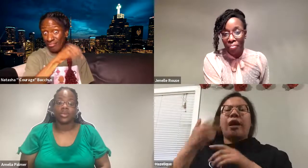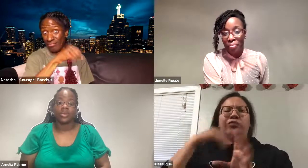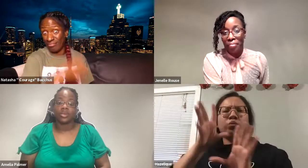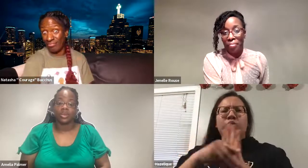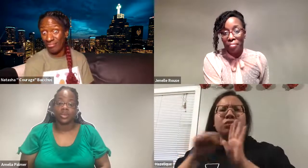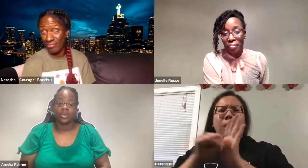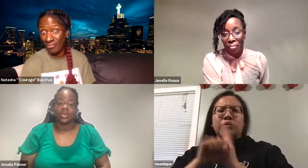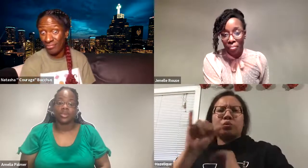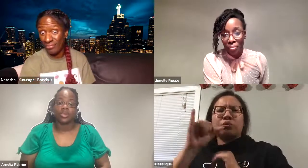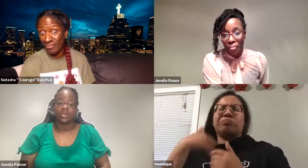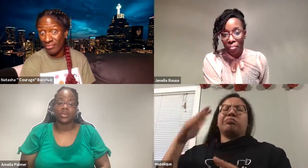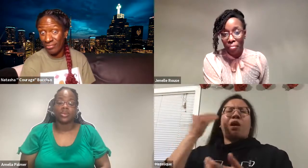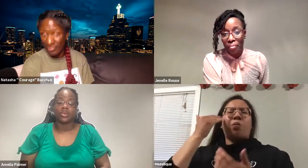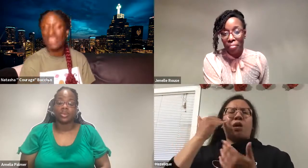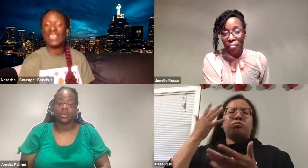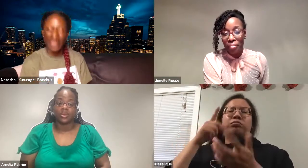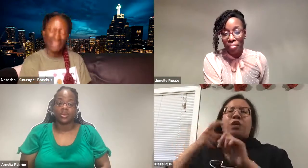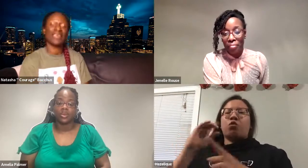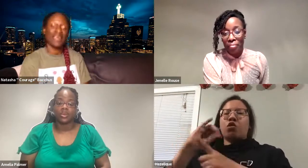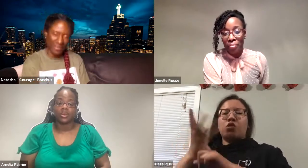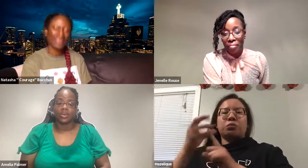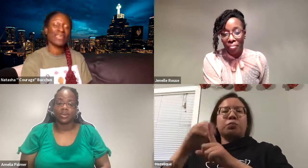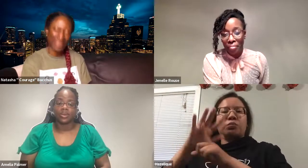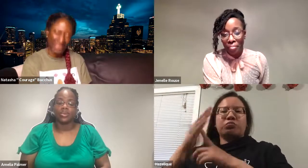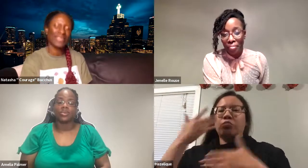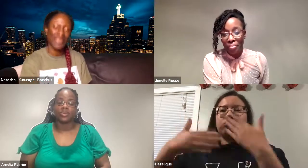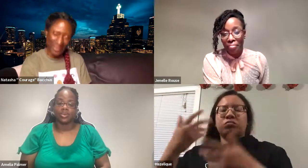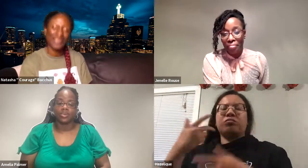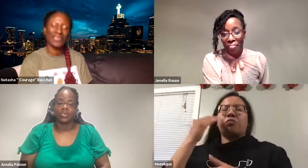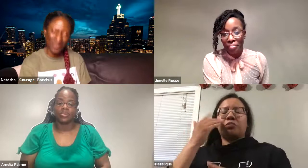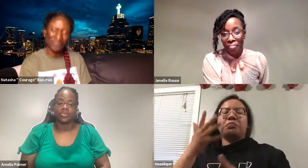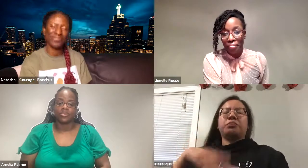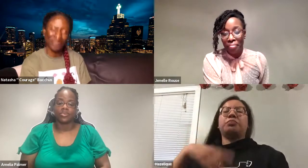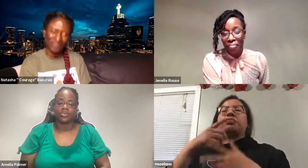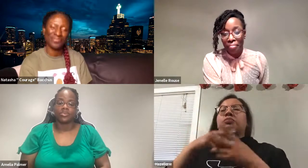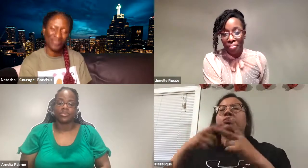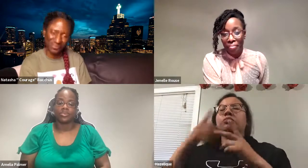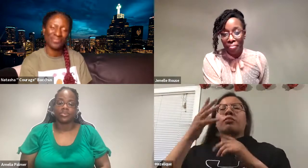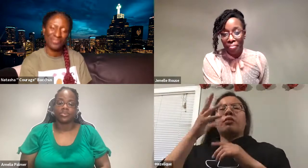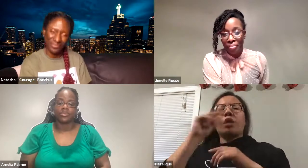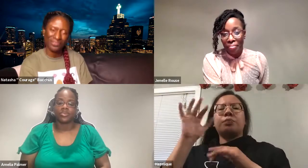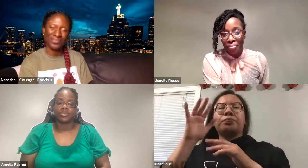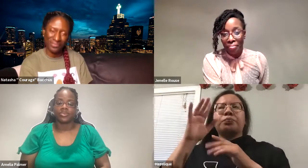making and drawing and i've been involved in experiencing all that and exposure to the culture.